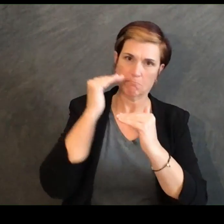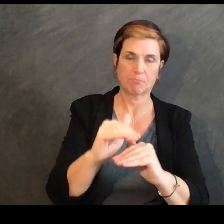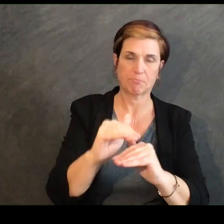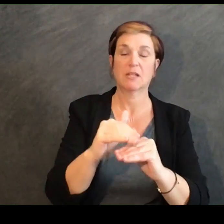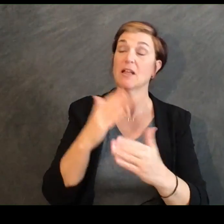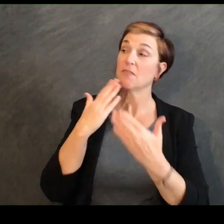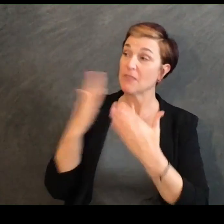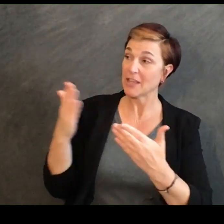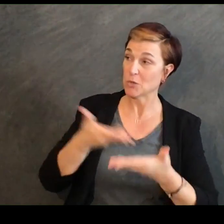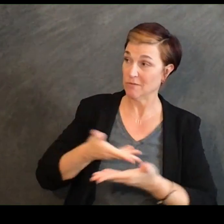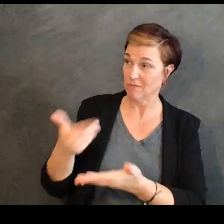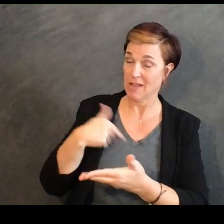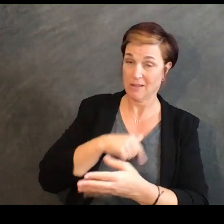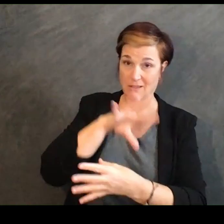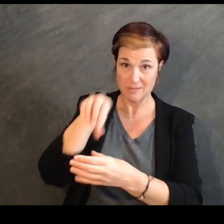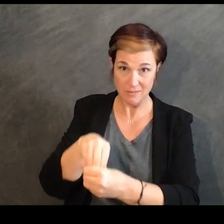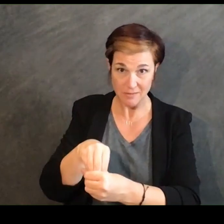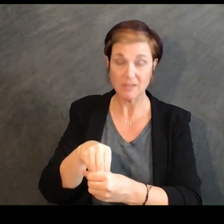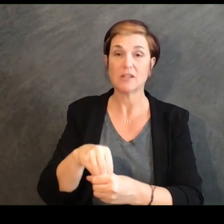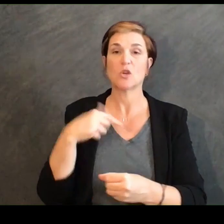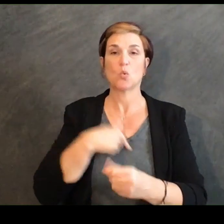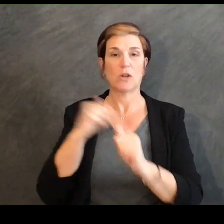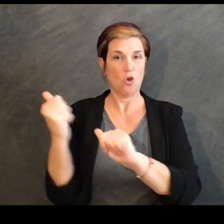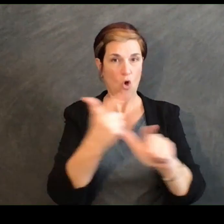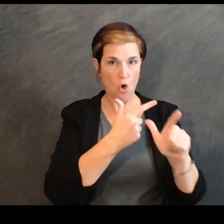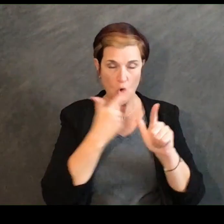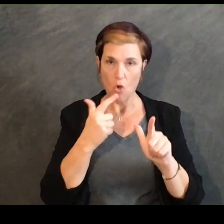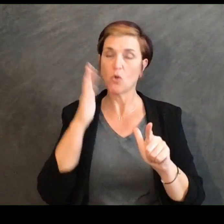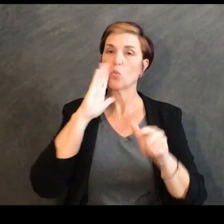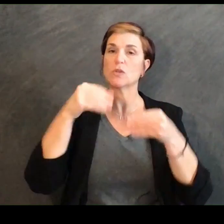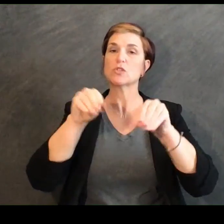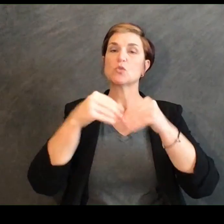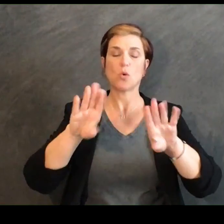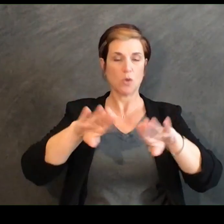committed to making sure we're keeping our stores open to serve the American